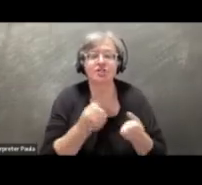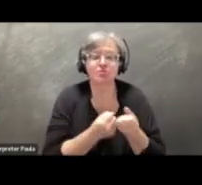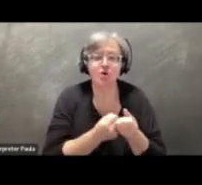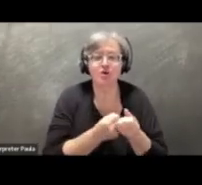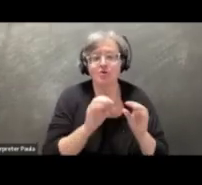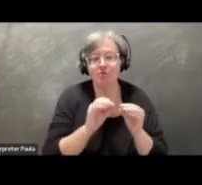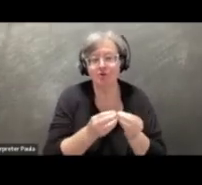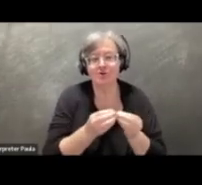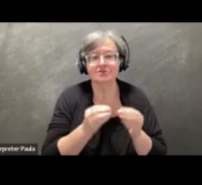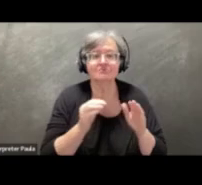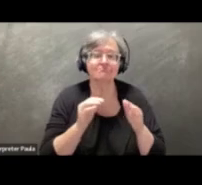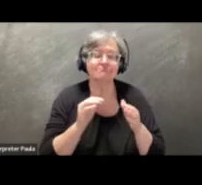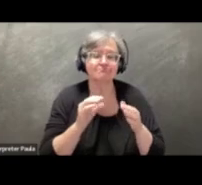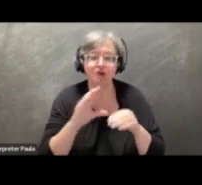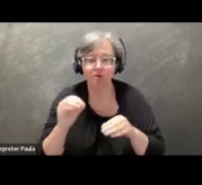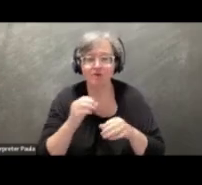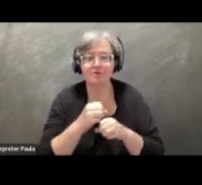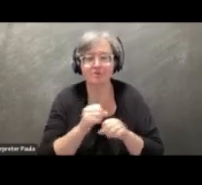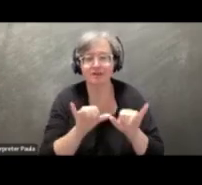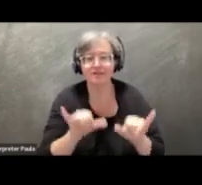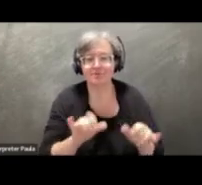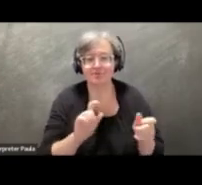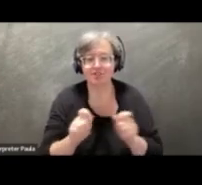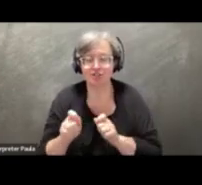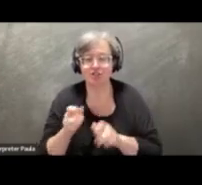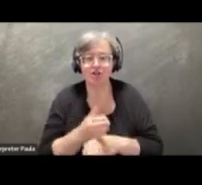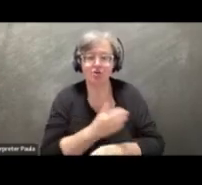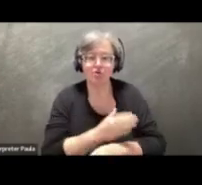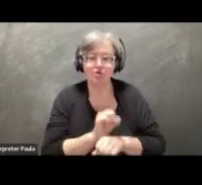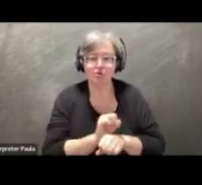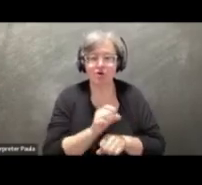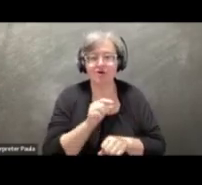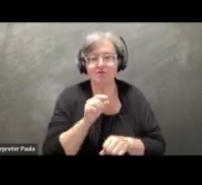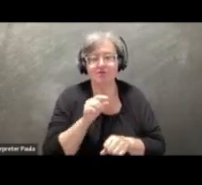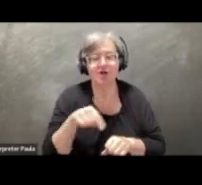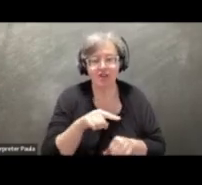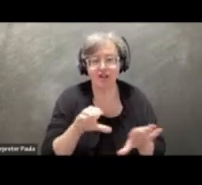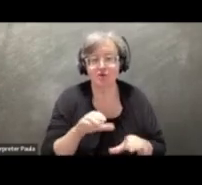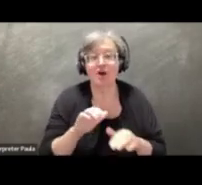make systemic changes that improve the work they do and the way all people can be supported,